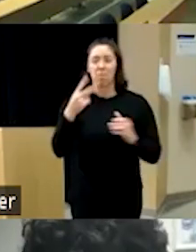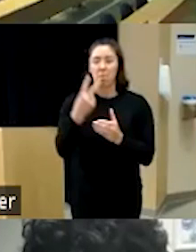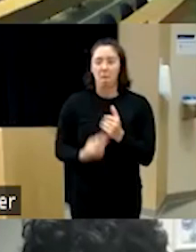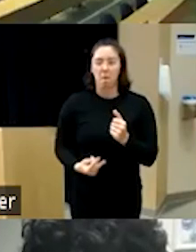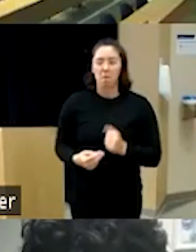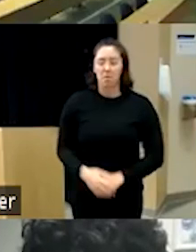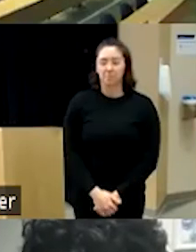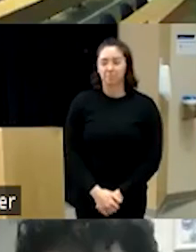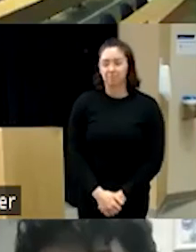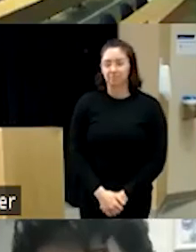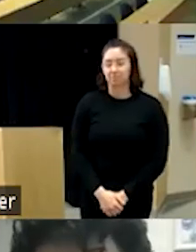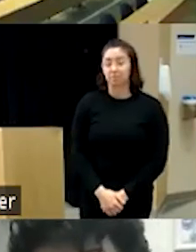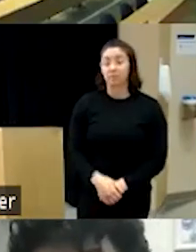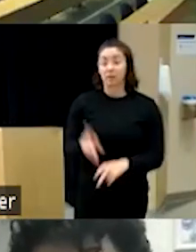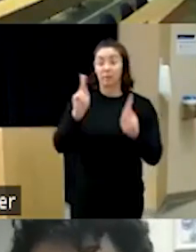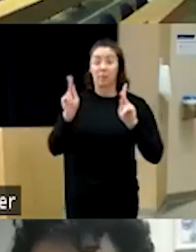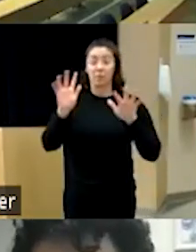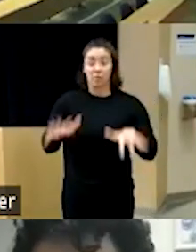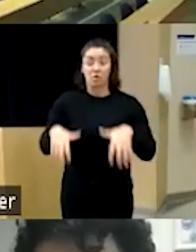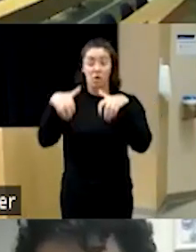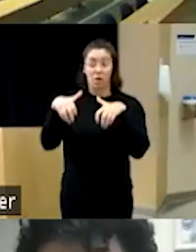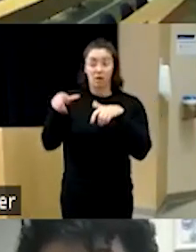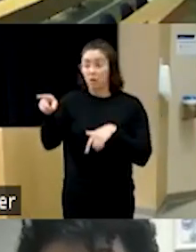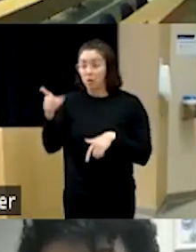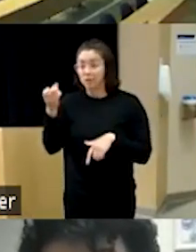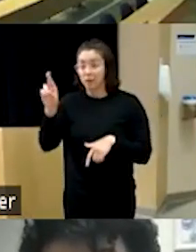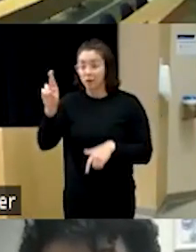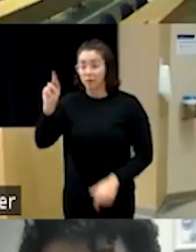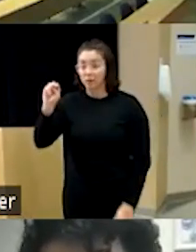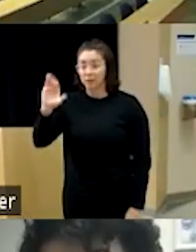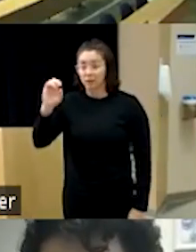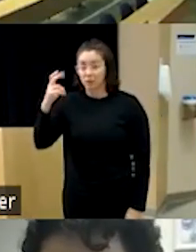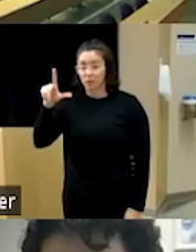so I'll give the folks in the room a minute oh Dr Nichols has a question I was going to